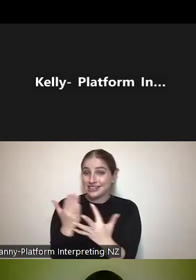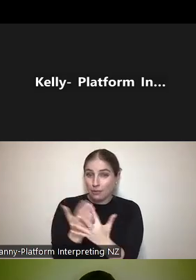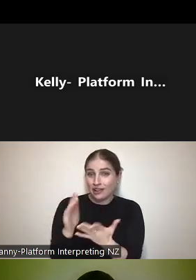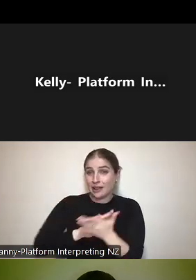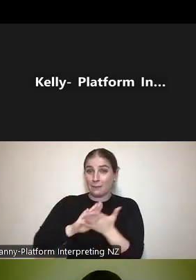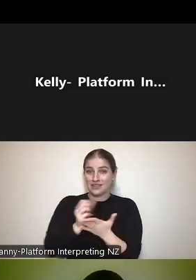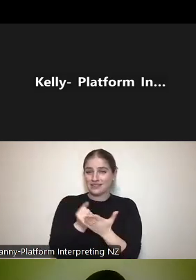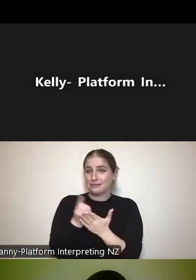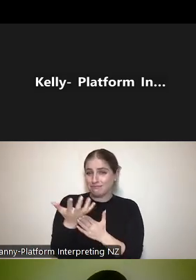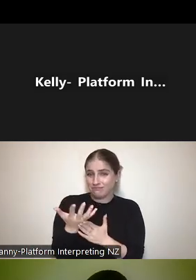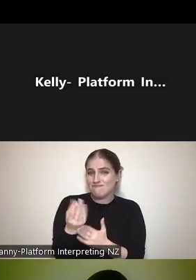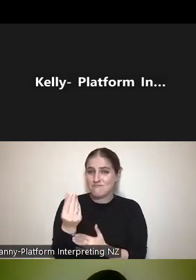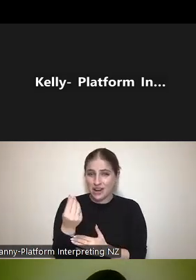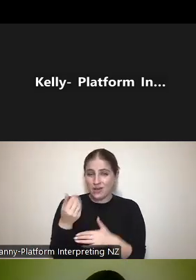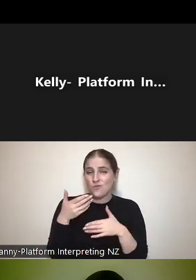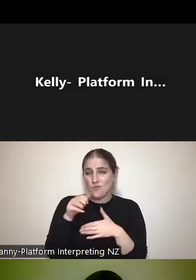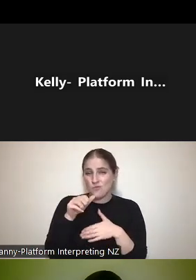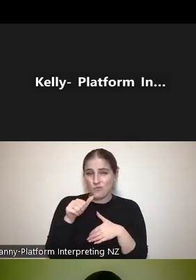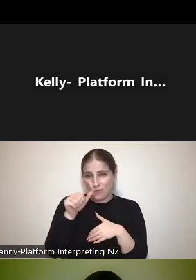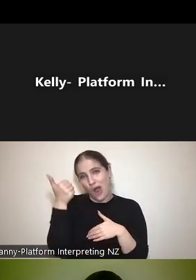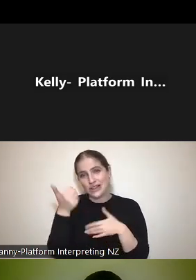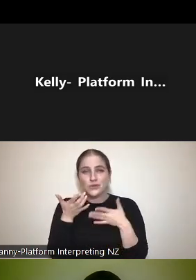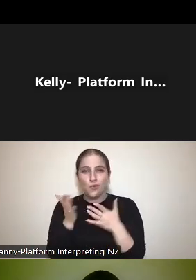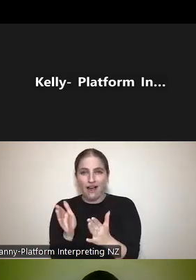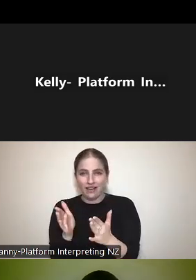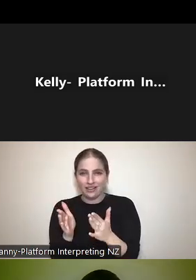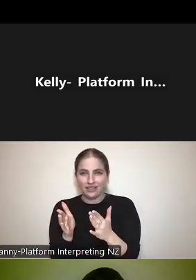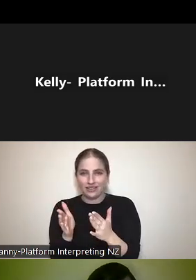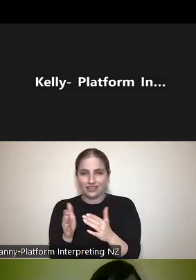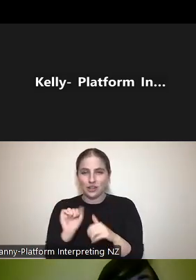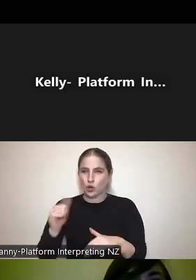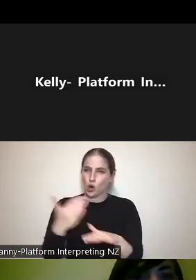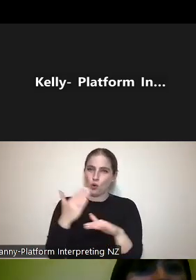And again, we can we can help you with that. Alright.